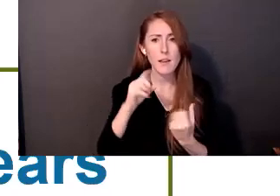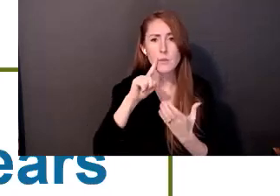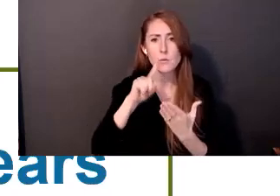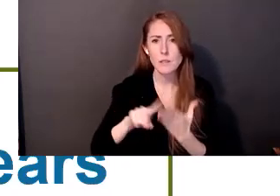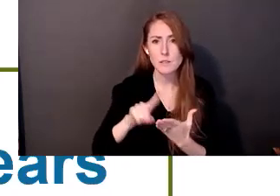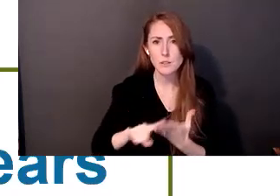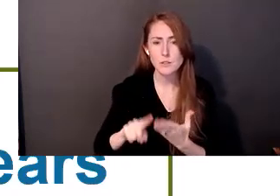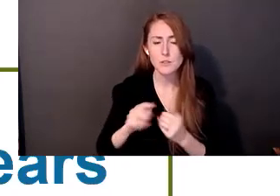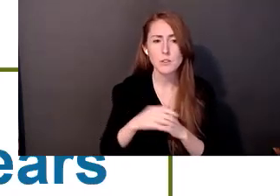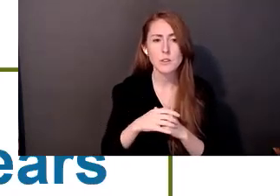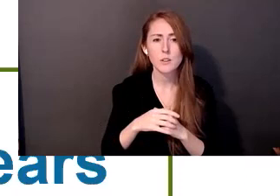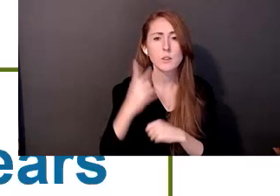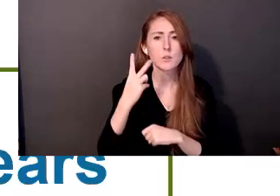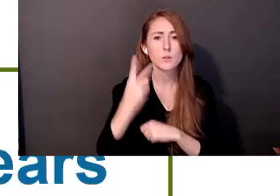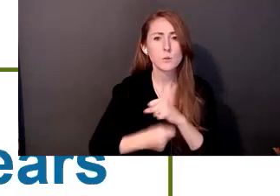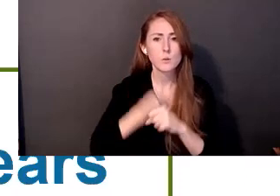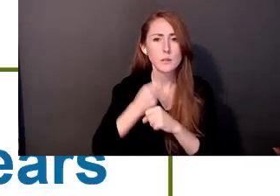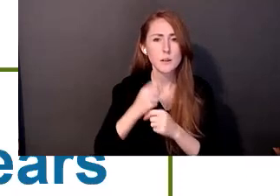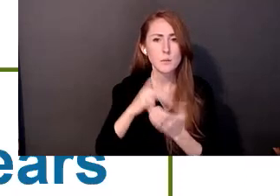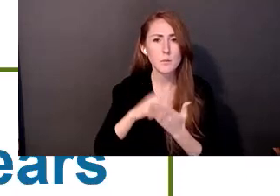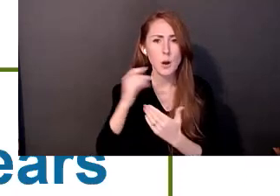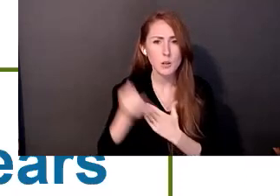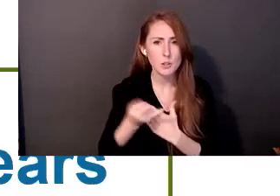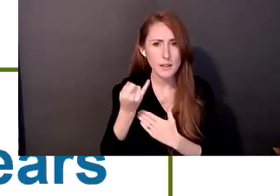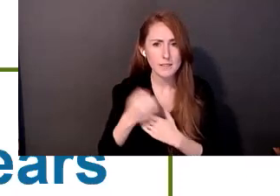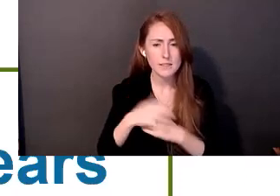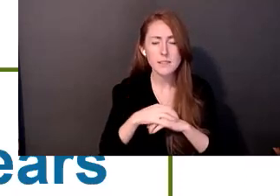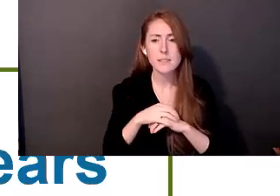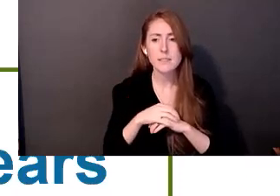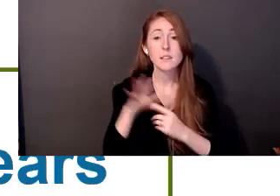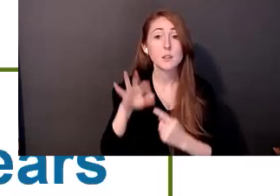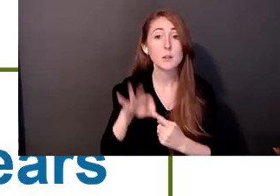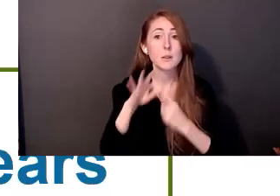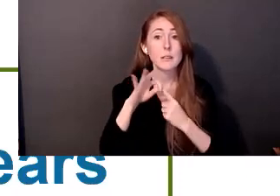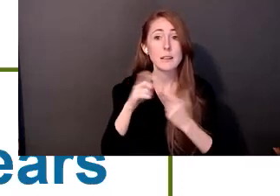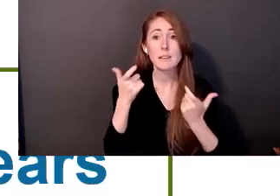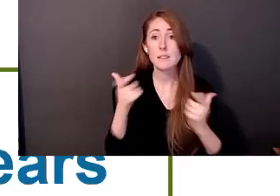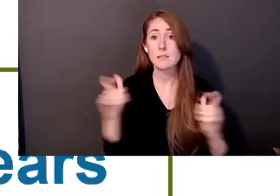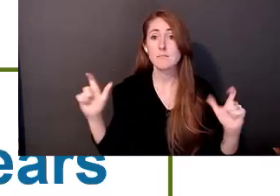and it was a unique large-scale multi-step virtual research